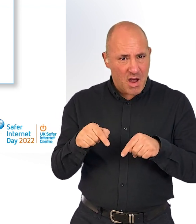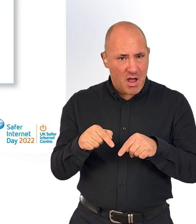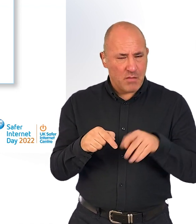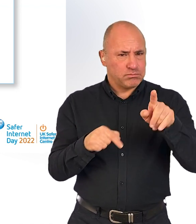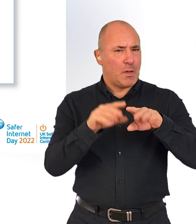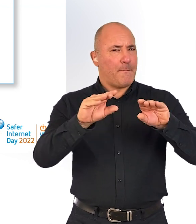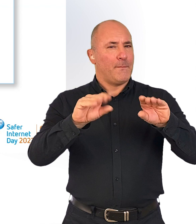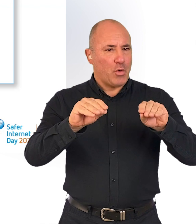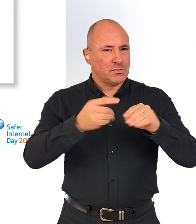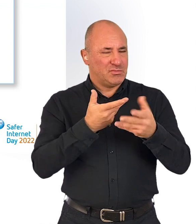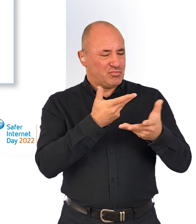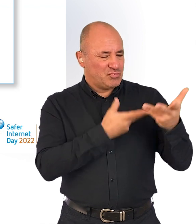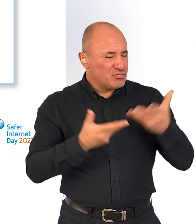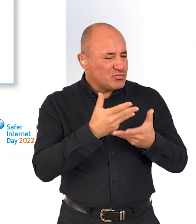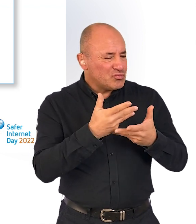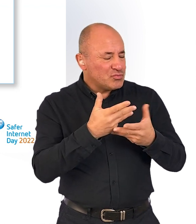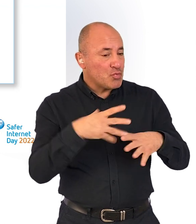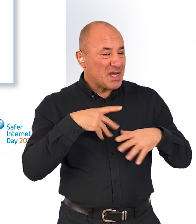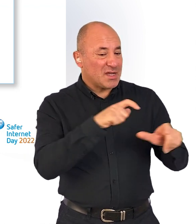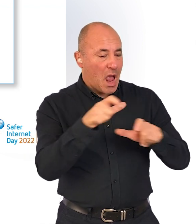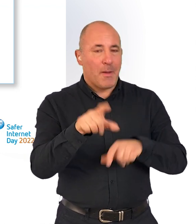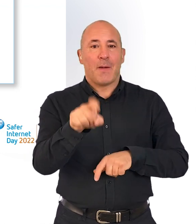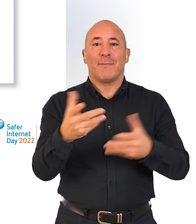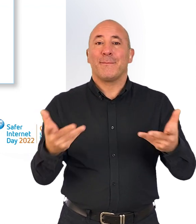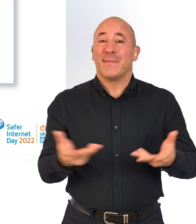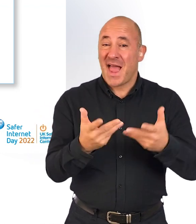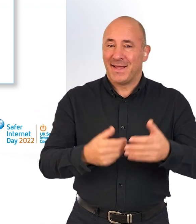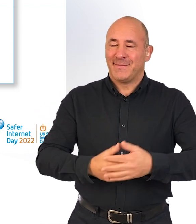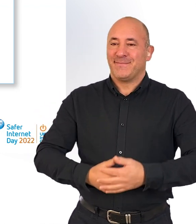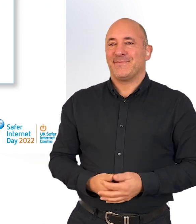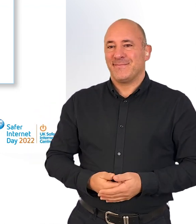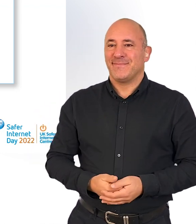Pause the recording now and press play when you are ready to continue.